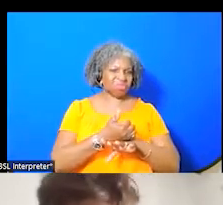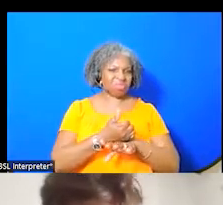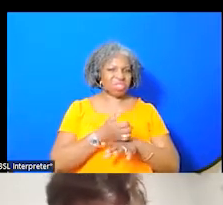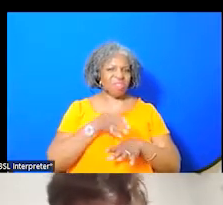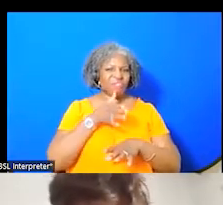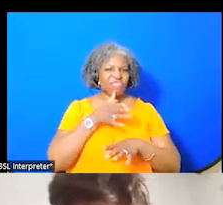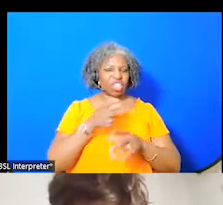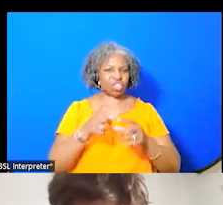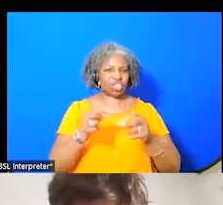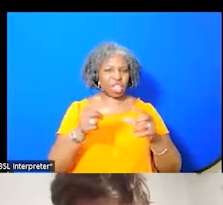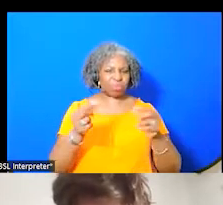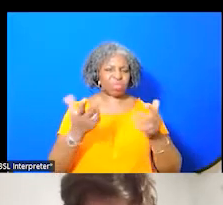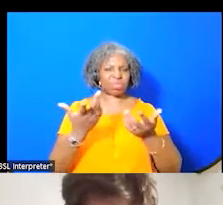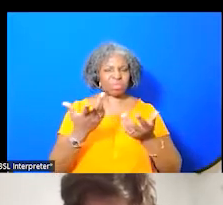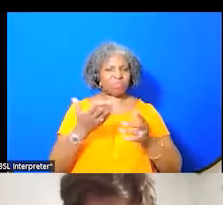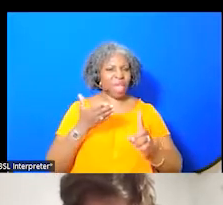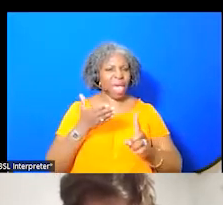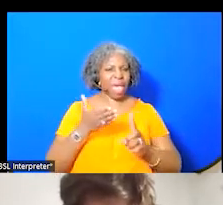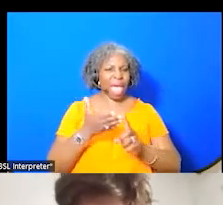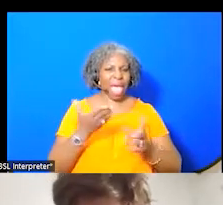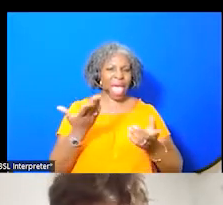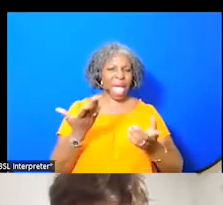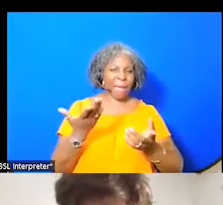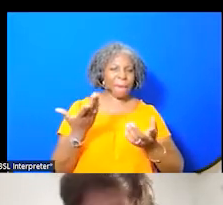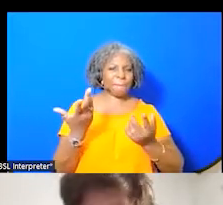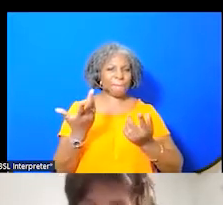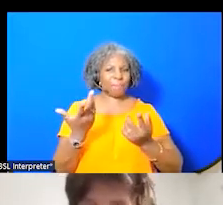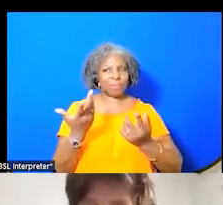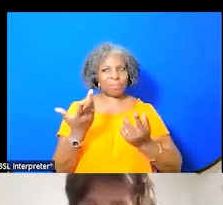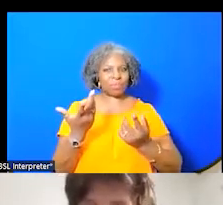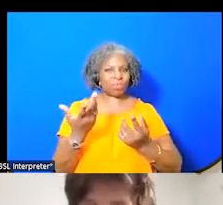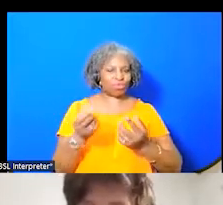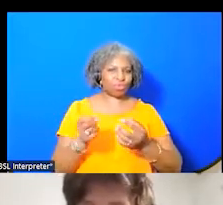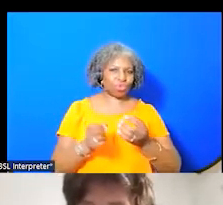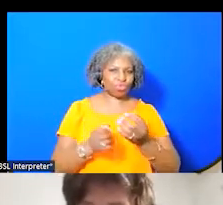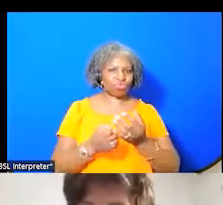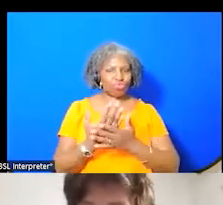And we tried to - tried and failed to grow one day's worth of fish and chips